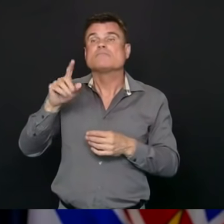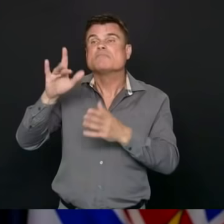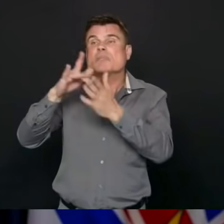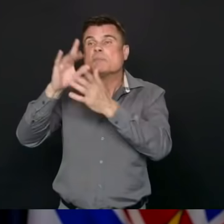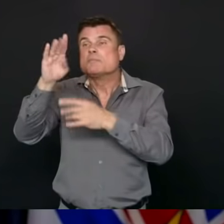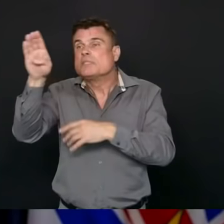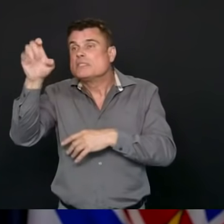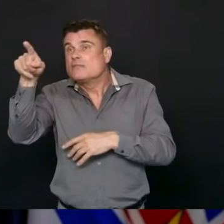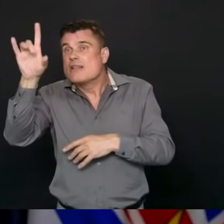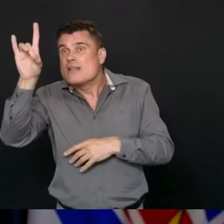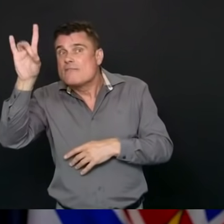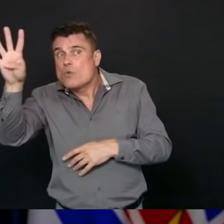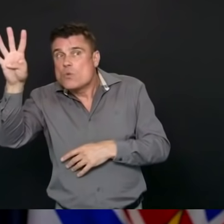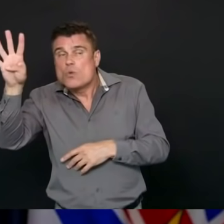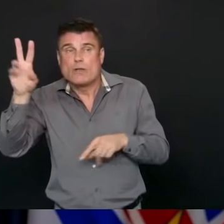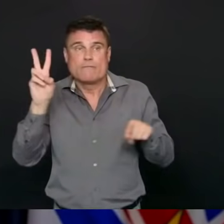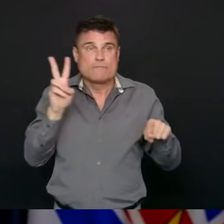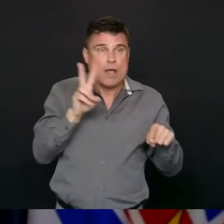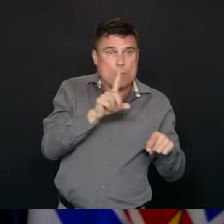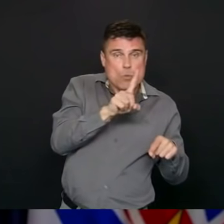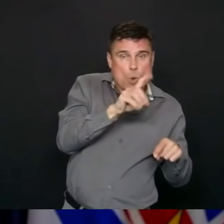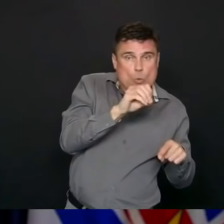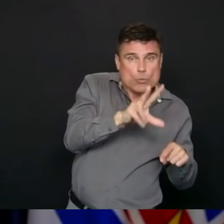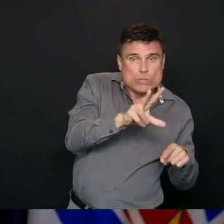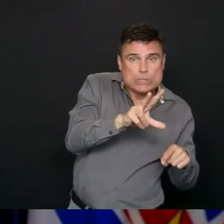103 in Coastal Health,